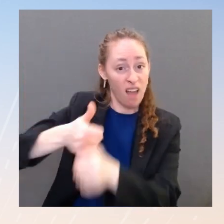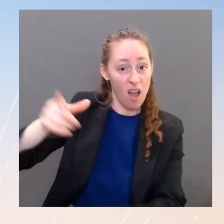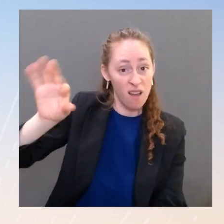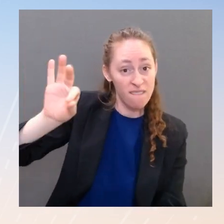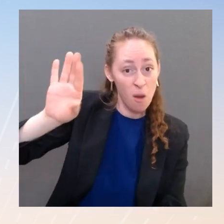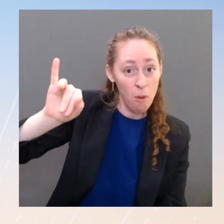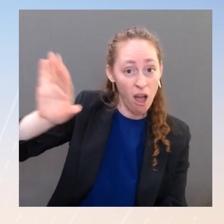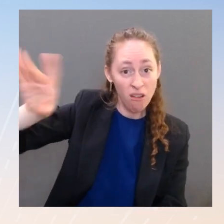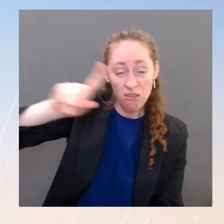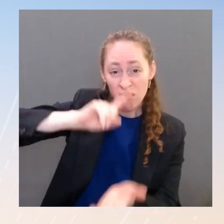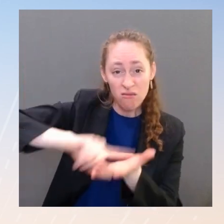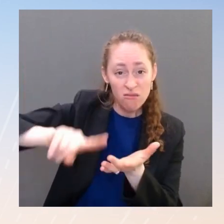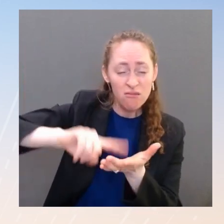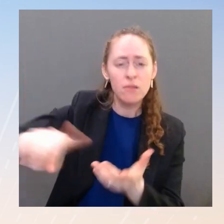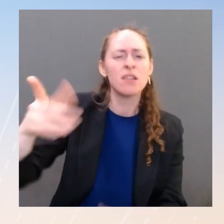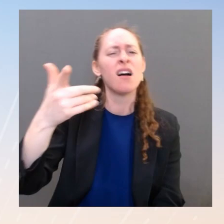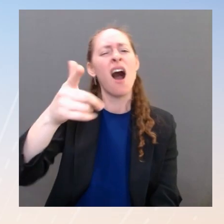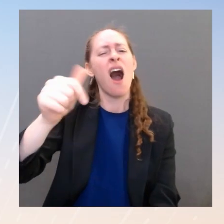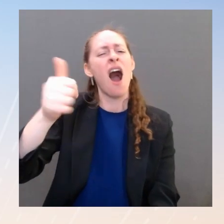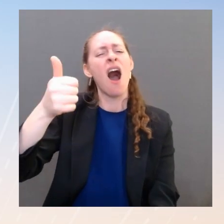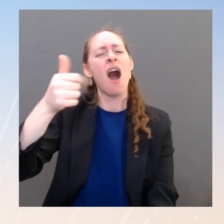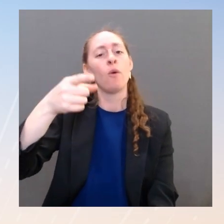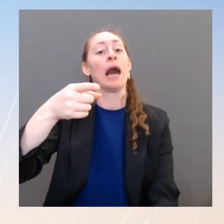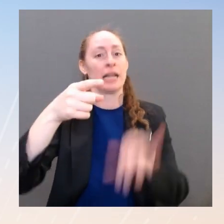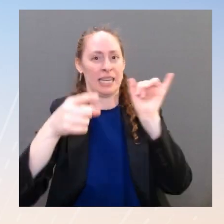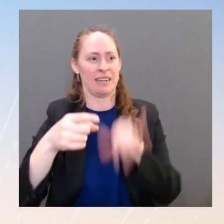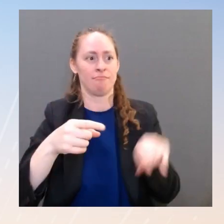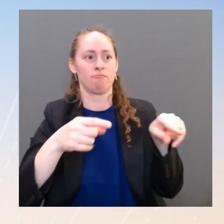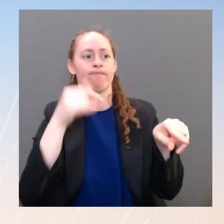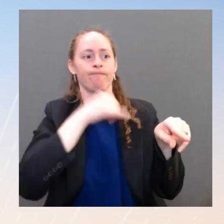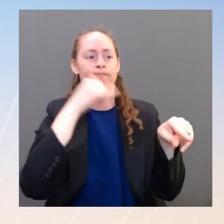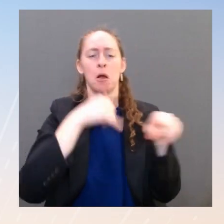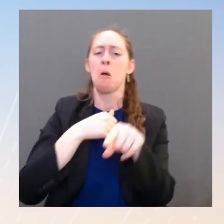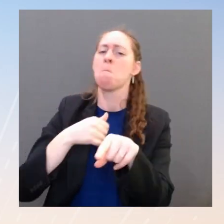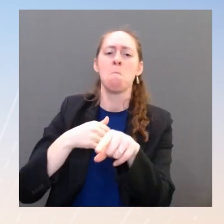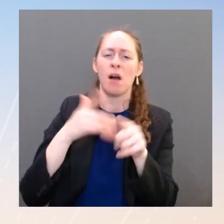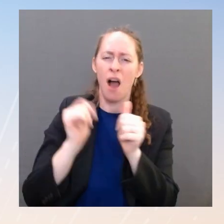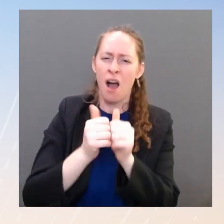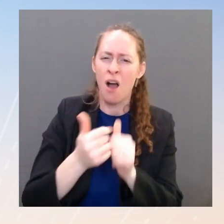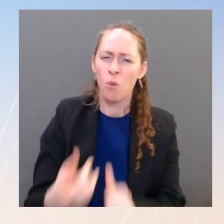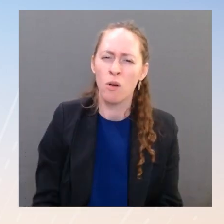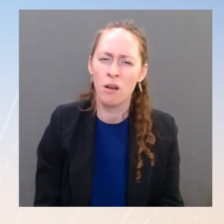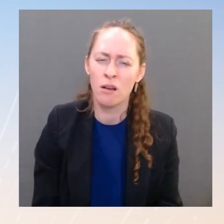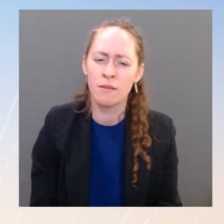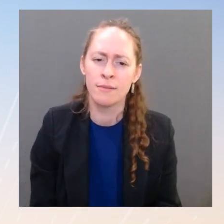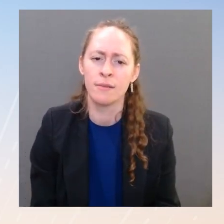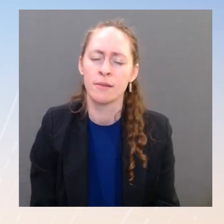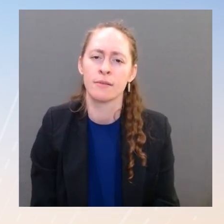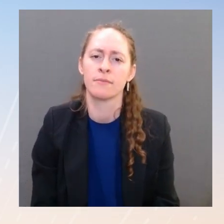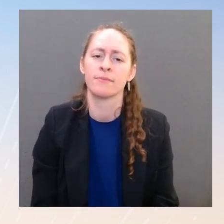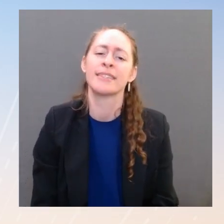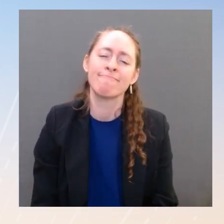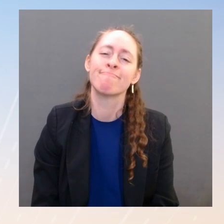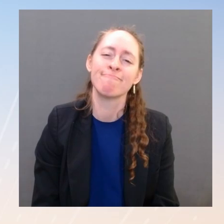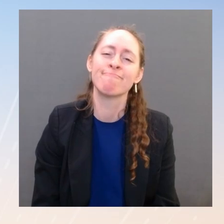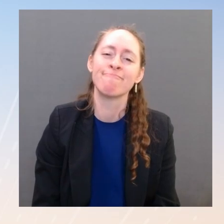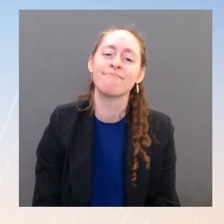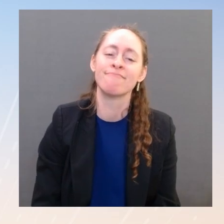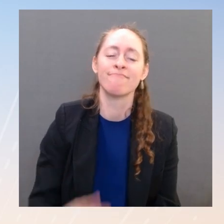Ms. Psaki: Sure. I understand your question. I'm not sure there's much detail I can get into from here. This is, again, ongoing work that has been happening by CISA, back to 2020.